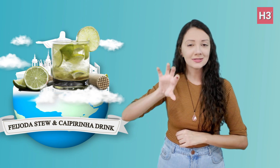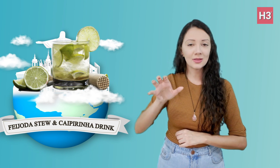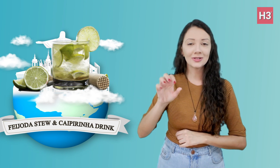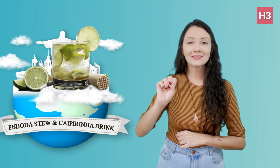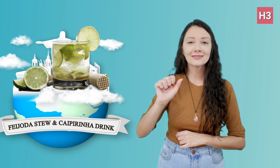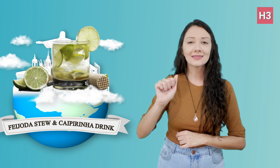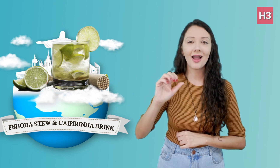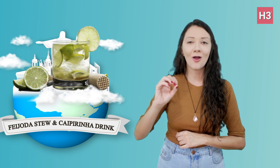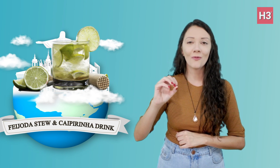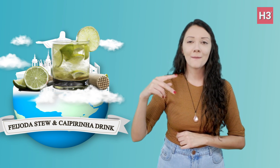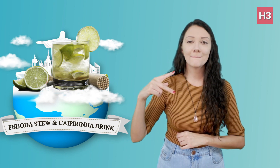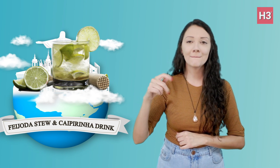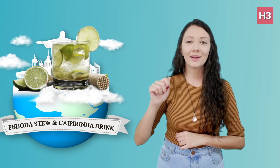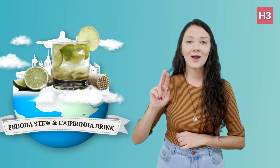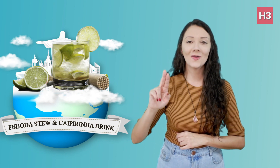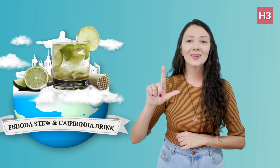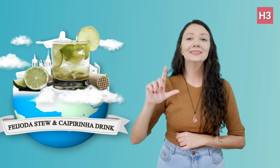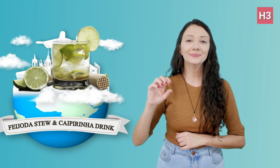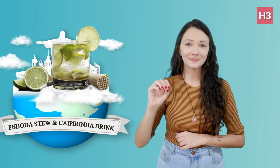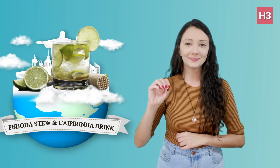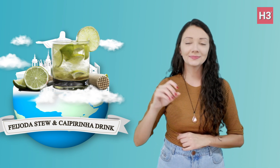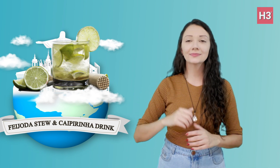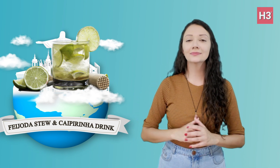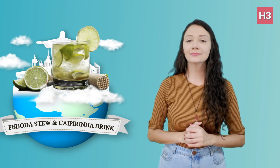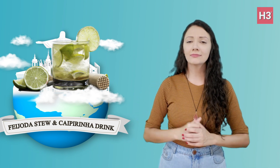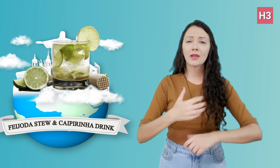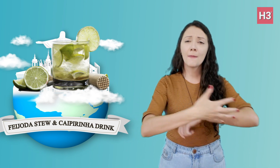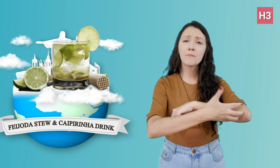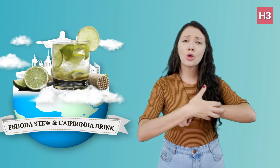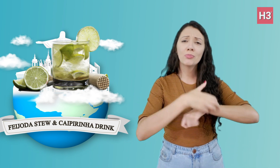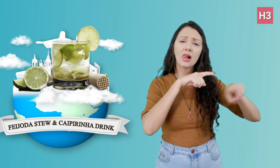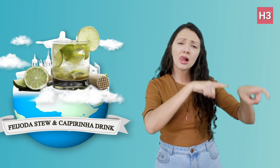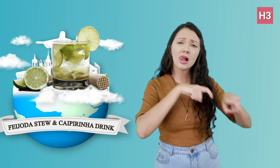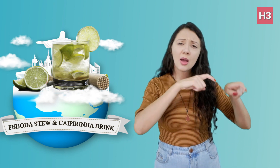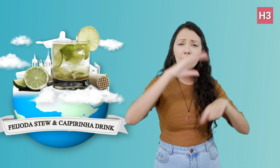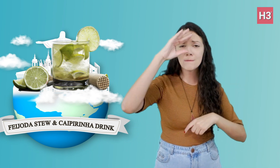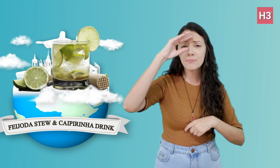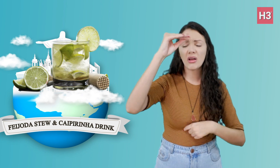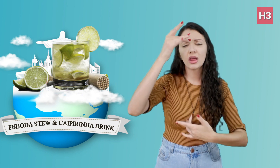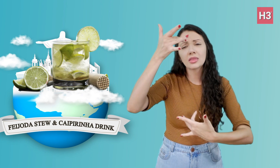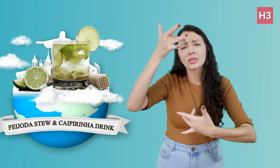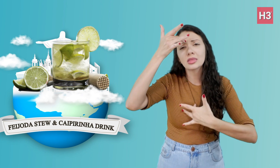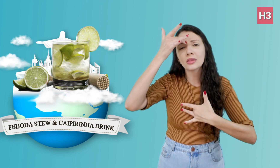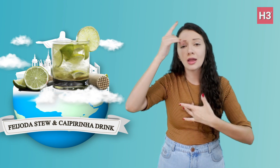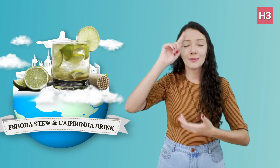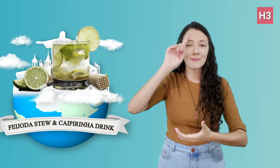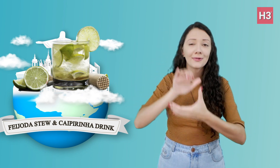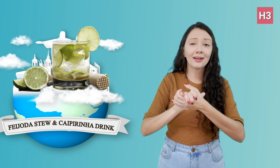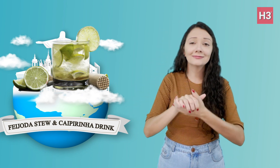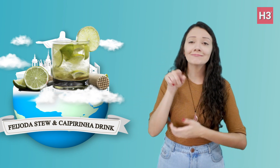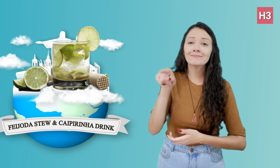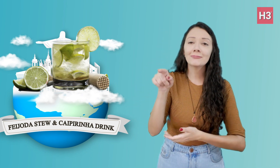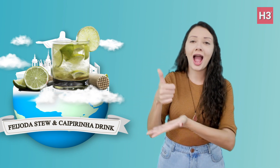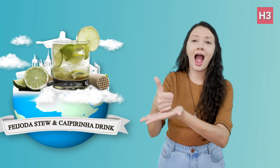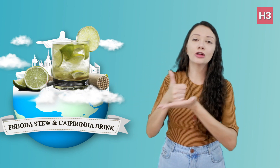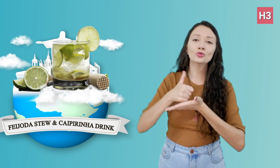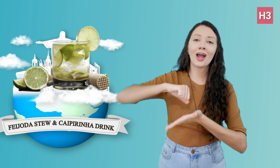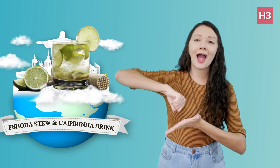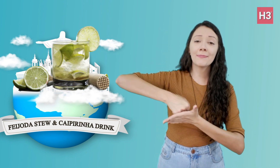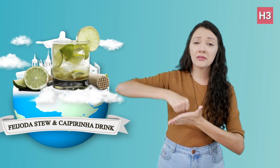It is believed the drink- a mixture of cachaça - sugarcane hard liquor, lime, and sugar,